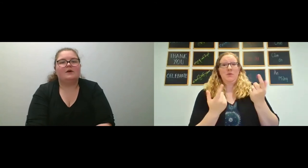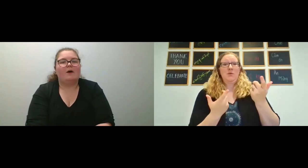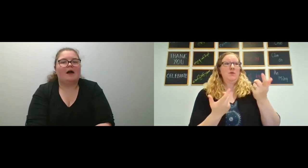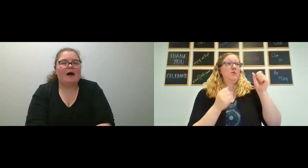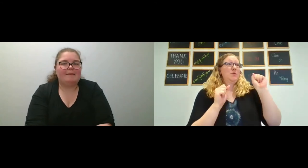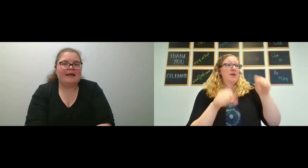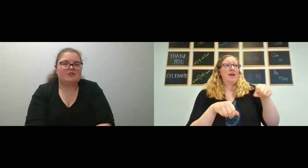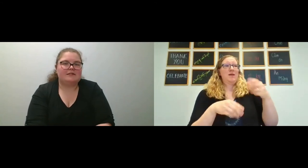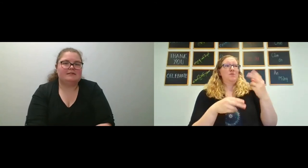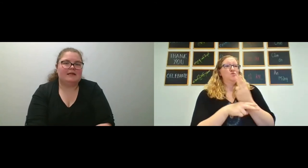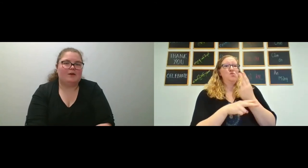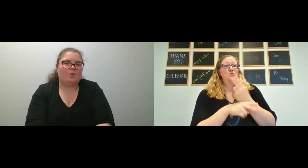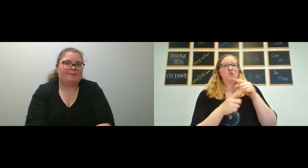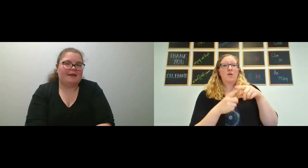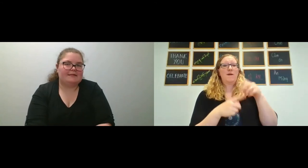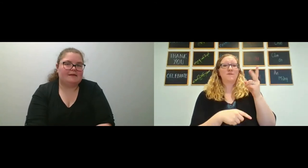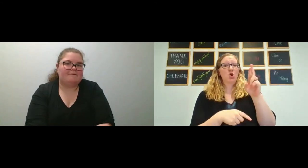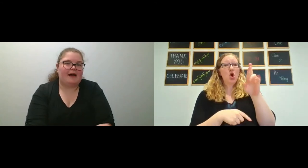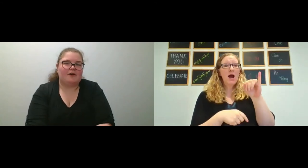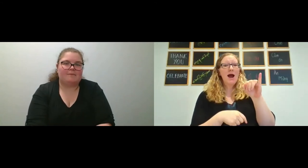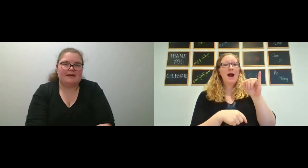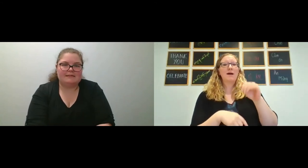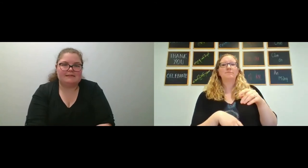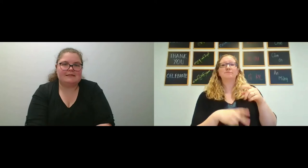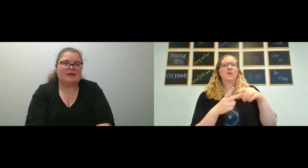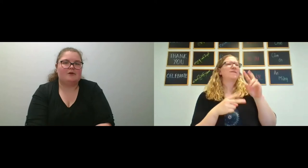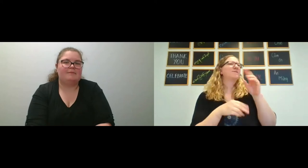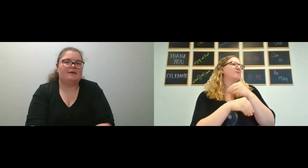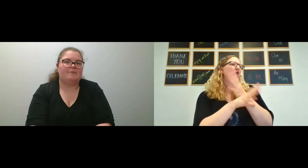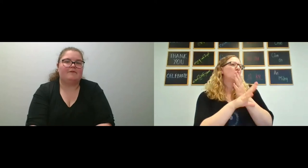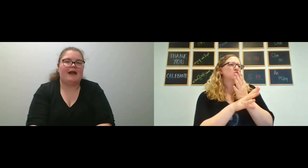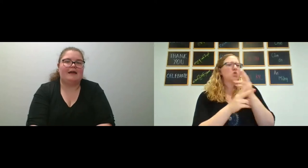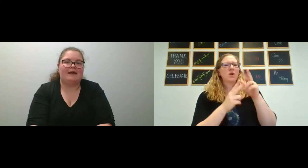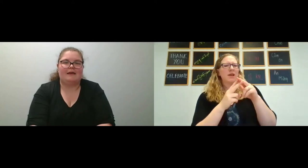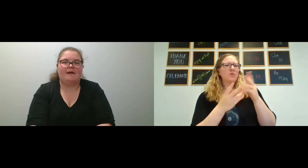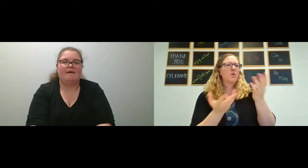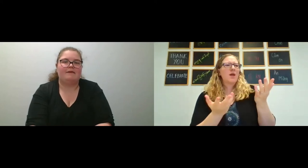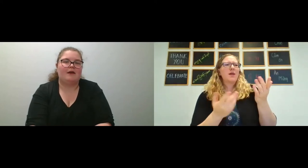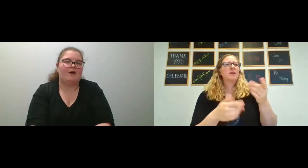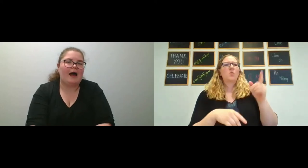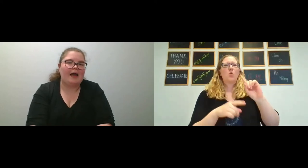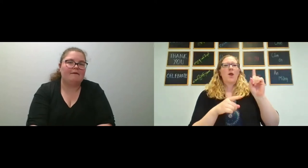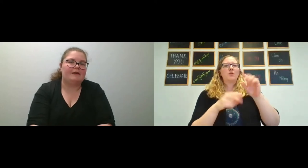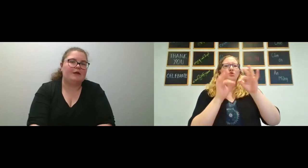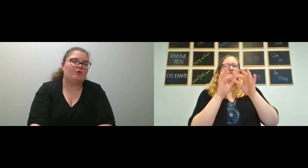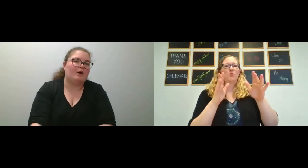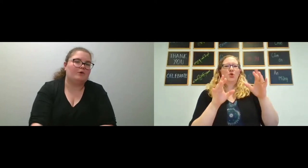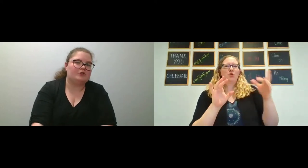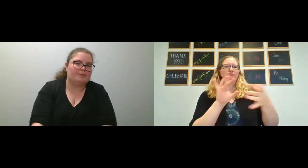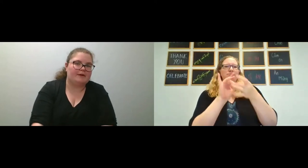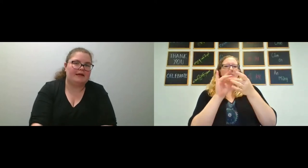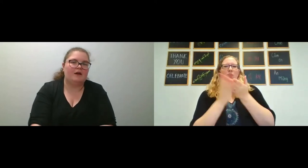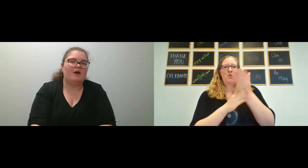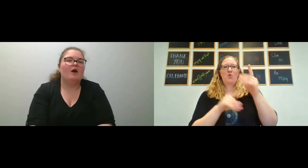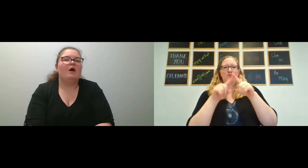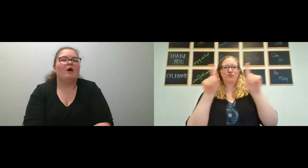So accommodations in workplace environments, it could be providing VRI, video remote interpreting,